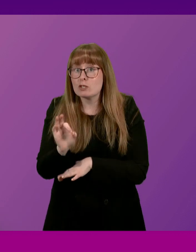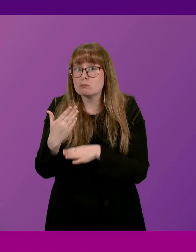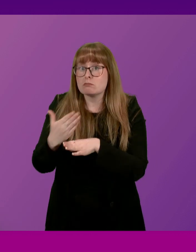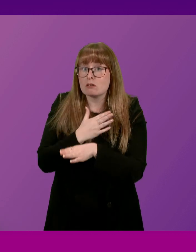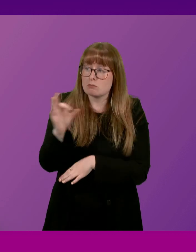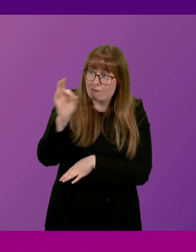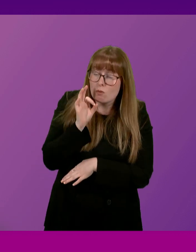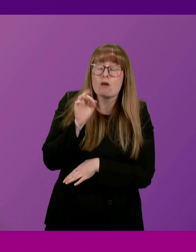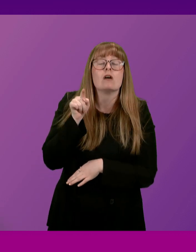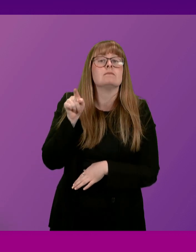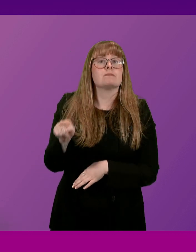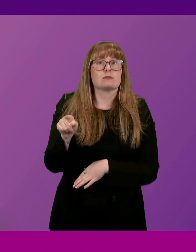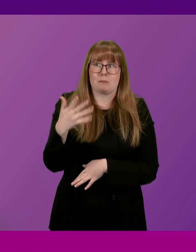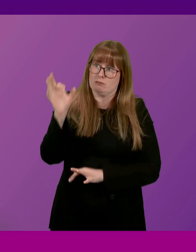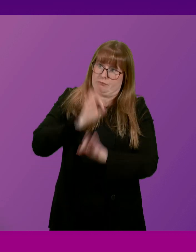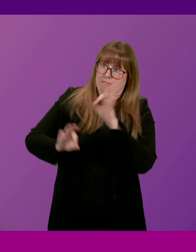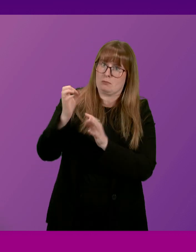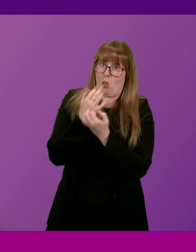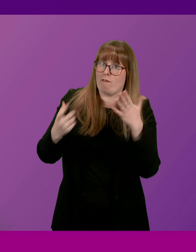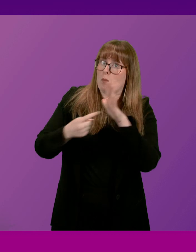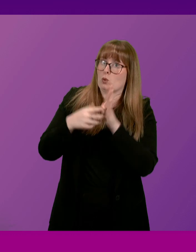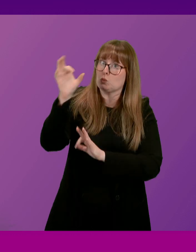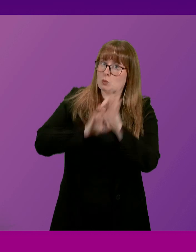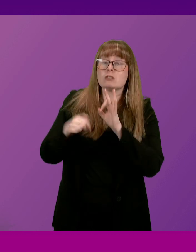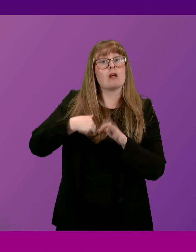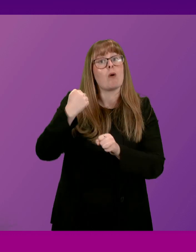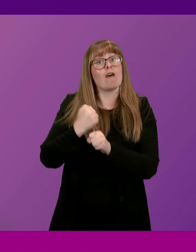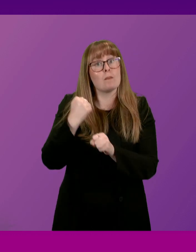Mr Sarwar asked me a number of substantive questions about skills. The Government invests